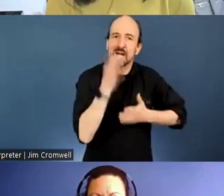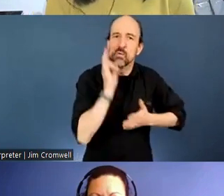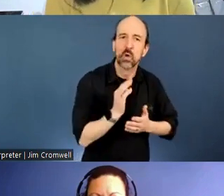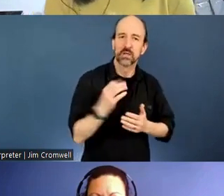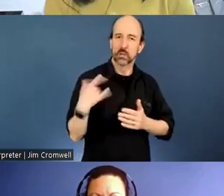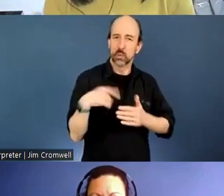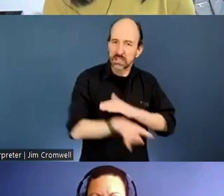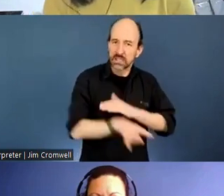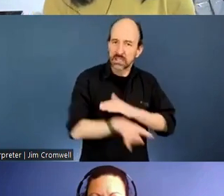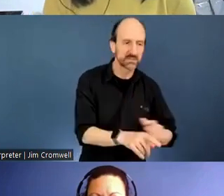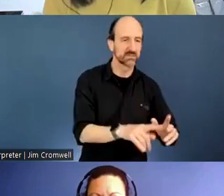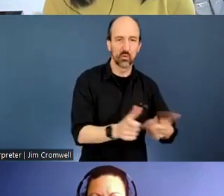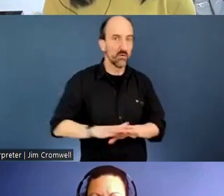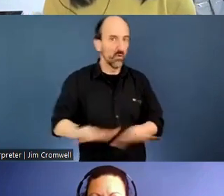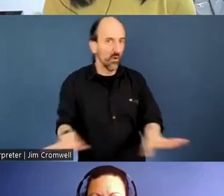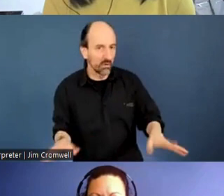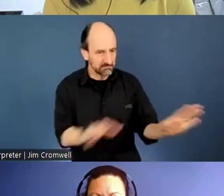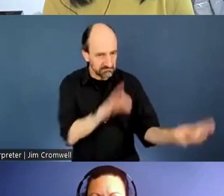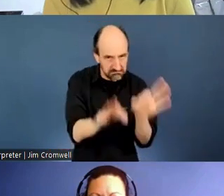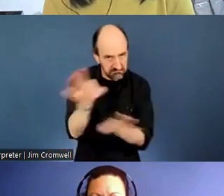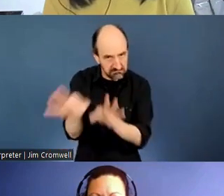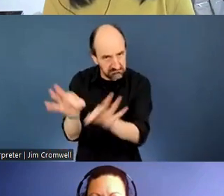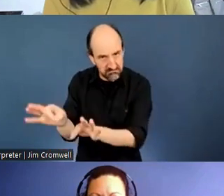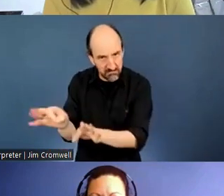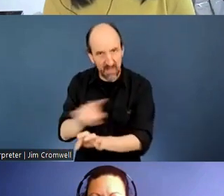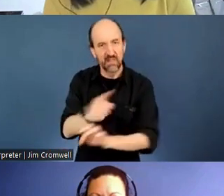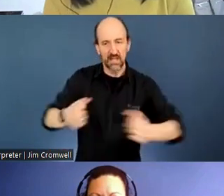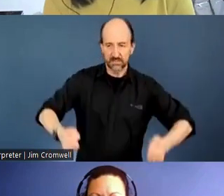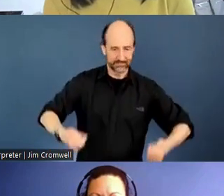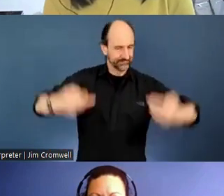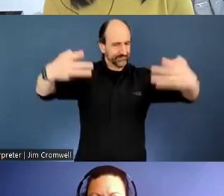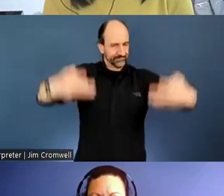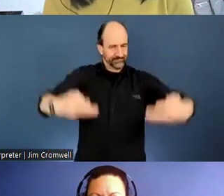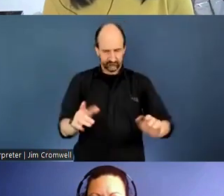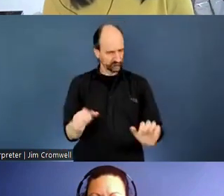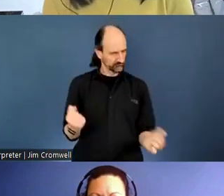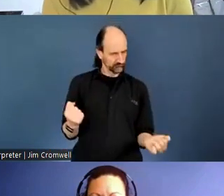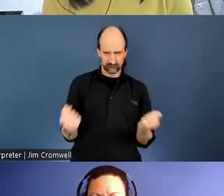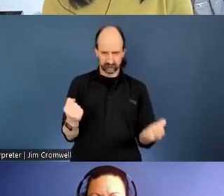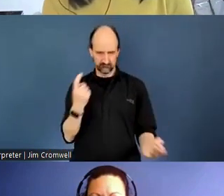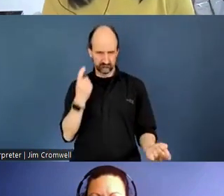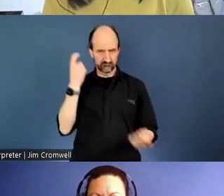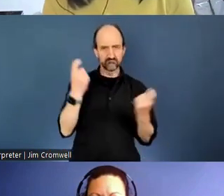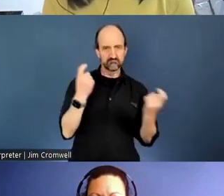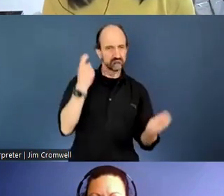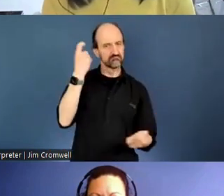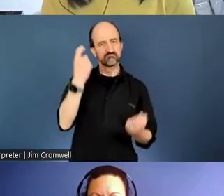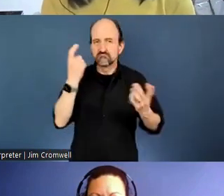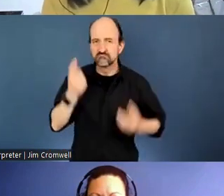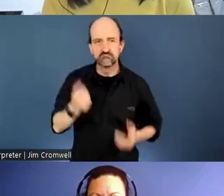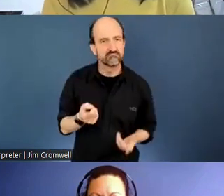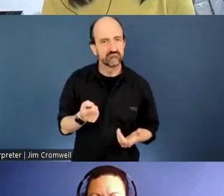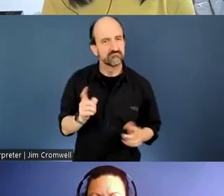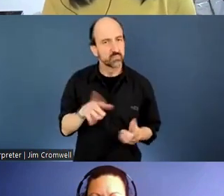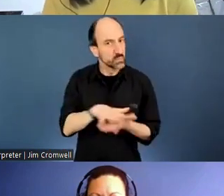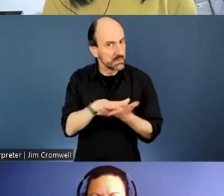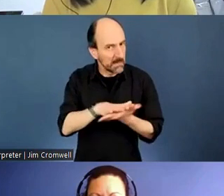asked them to reflect a little bit on that experience so that we can also learn from them what they were thinking about the